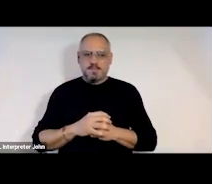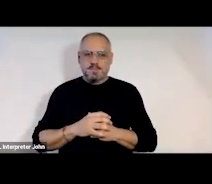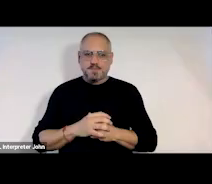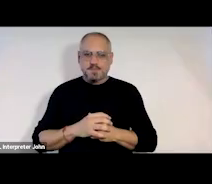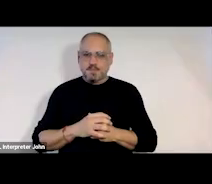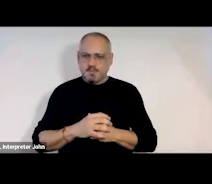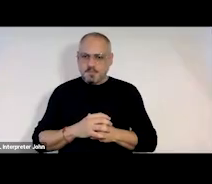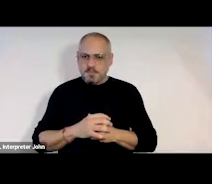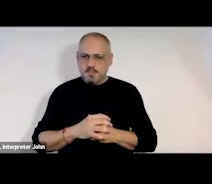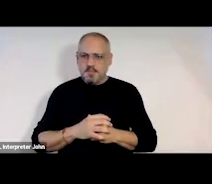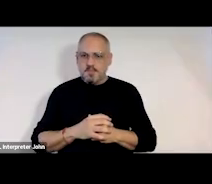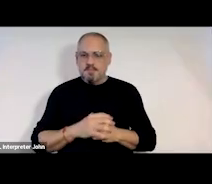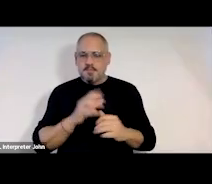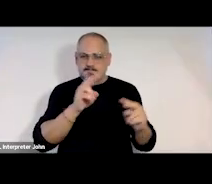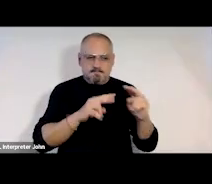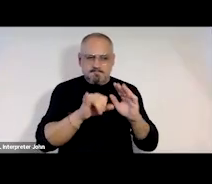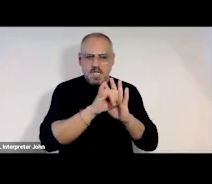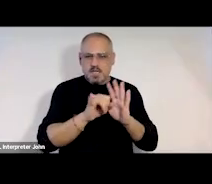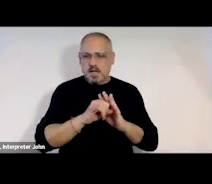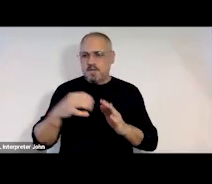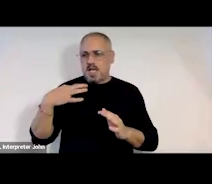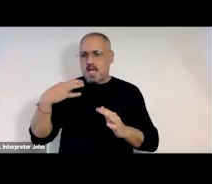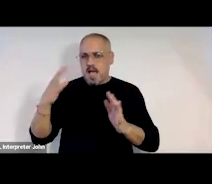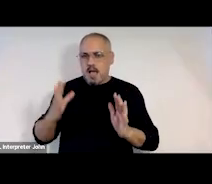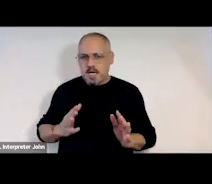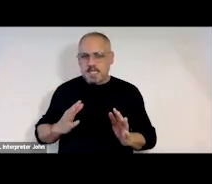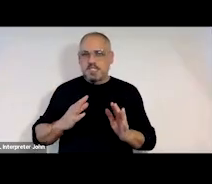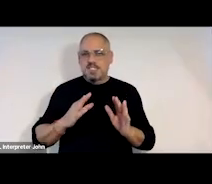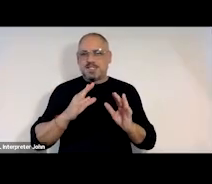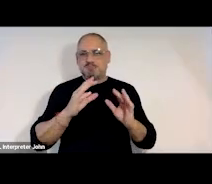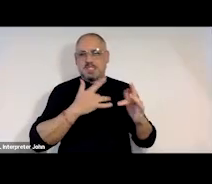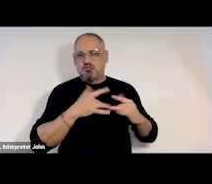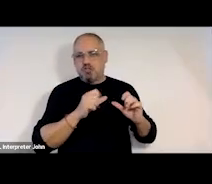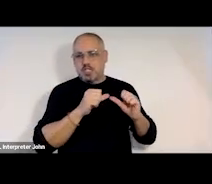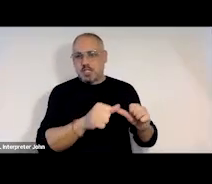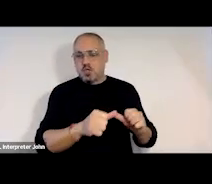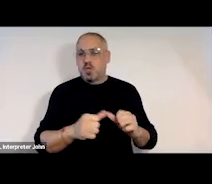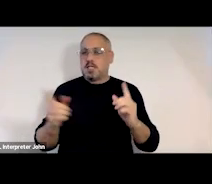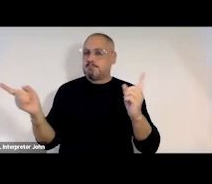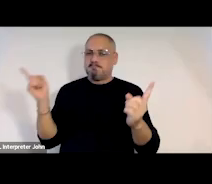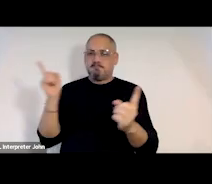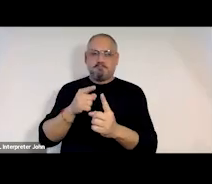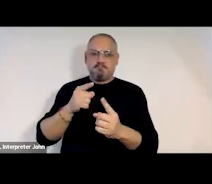Identifying applicants: DEI Considerations continued. The overarching questions for consideration